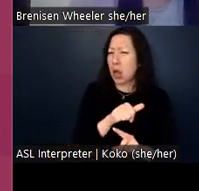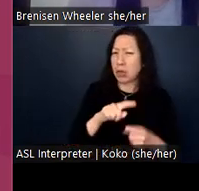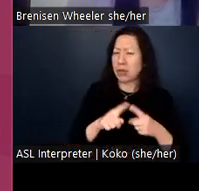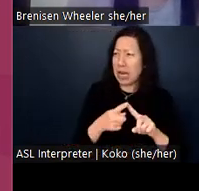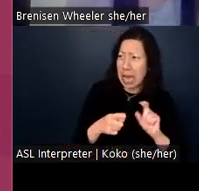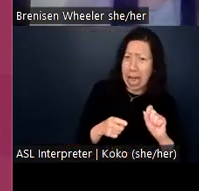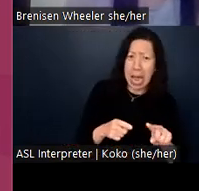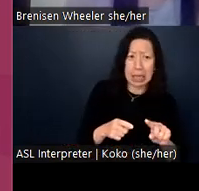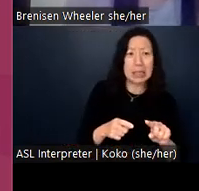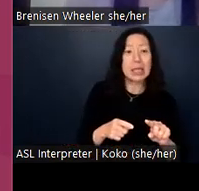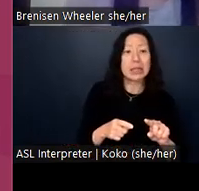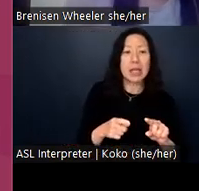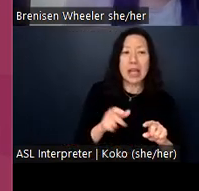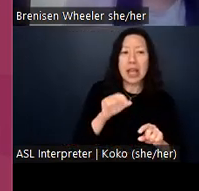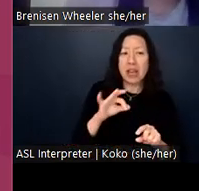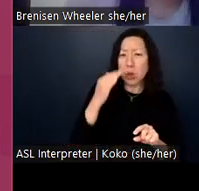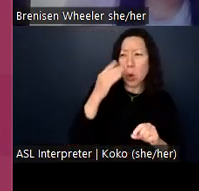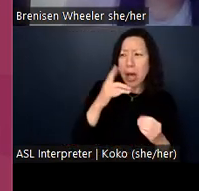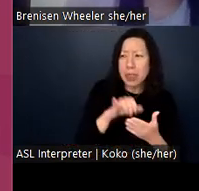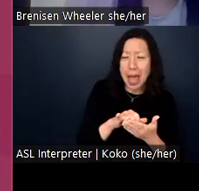what would you do? 13:16:31 Would you tell them to stay out of